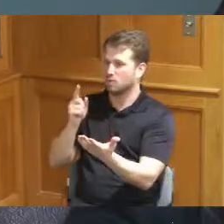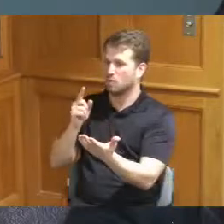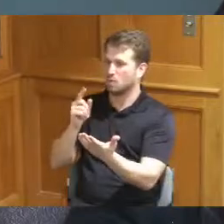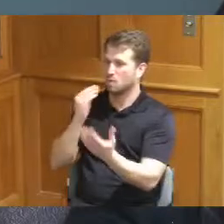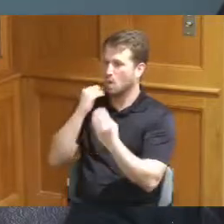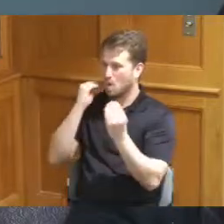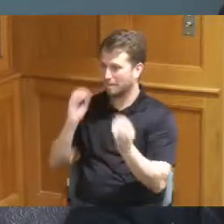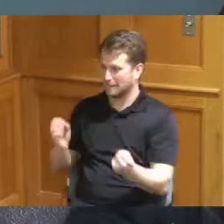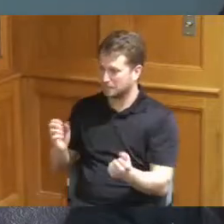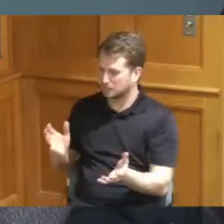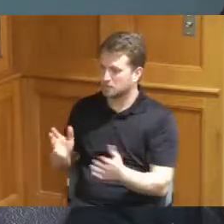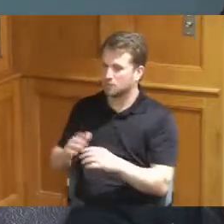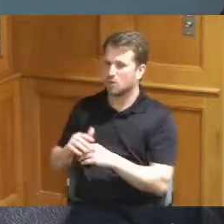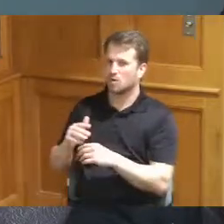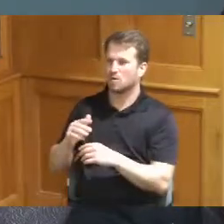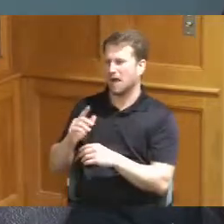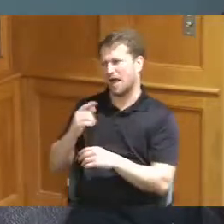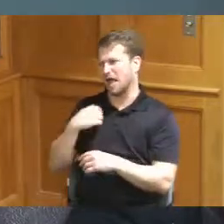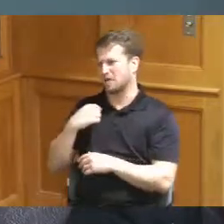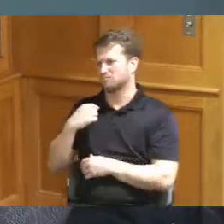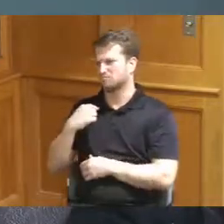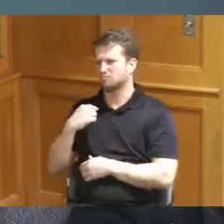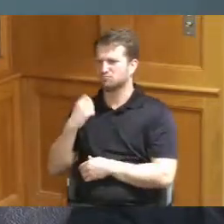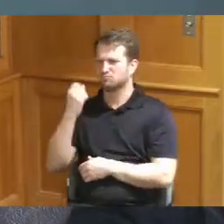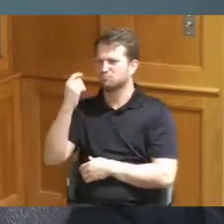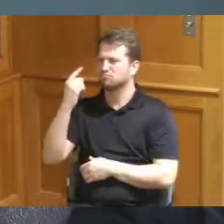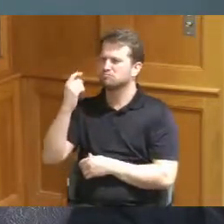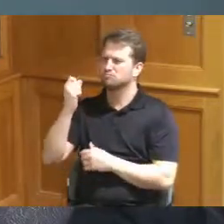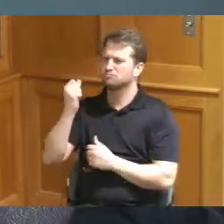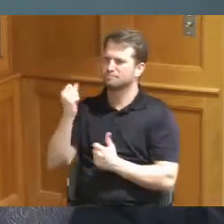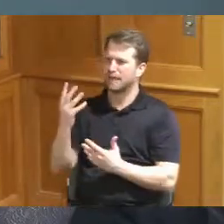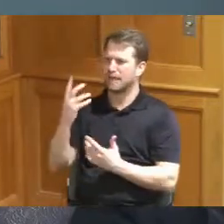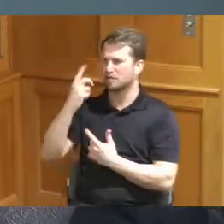homeless people don't want to be in a shelter for maybe some of the experiences that they've